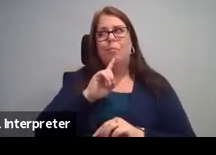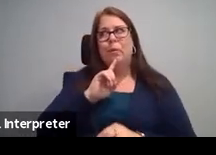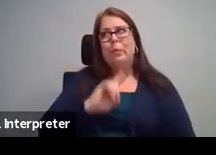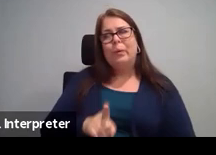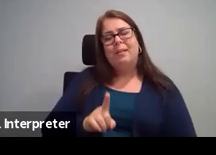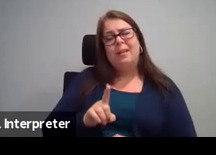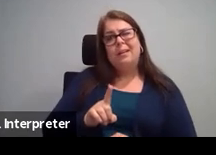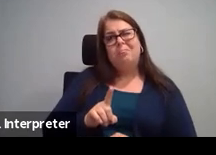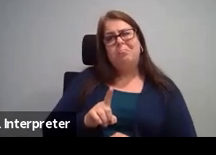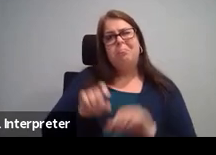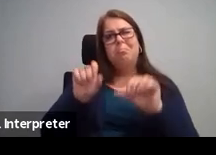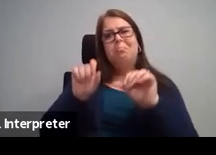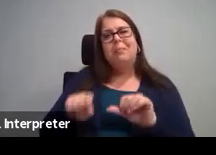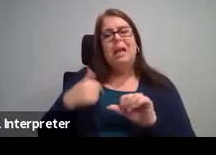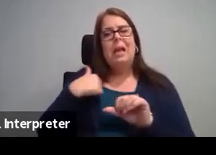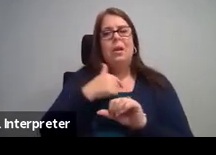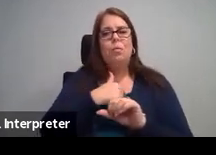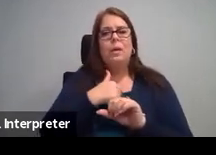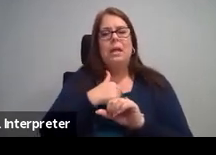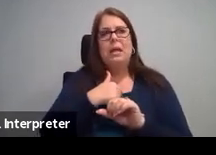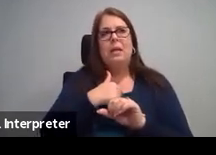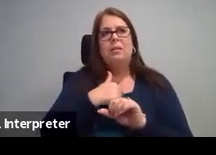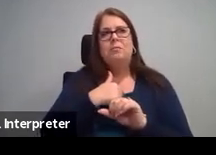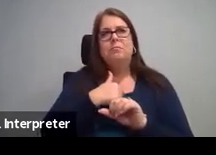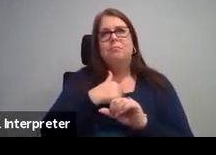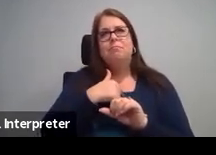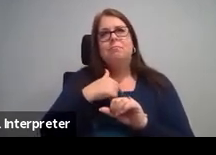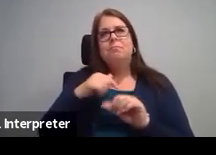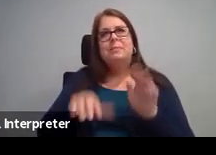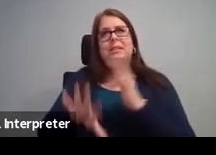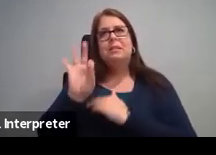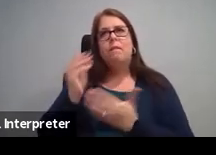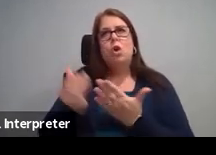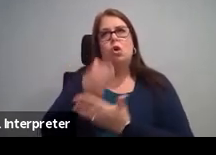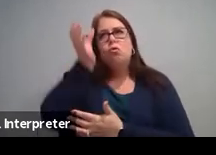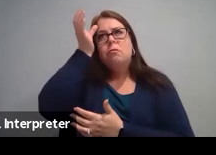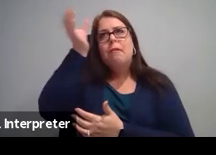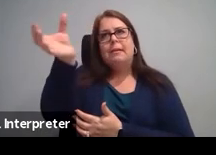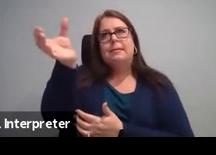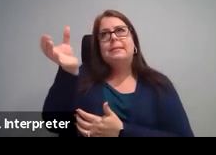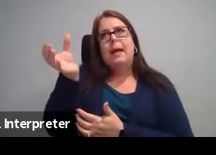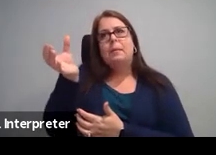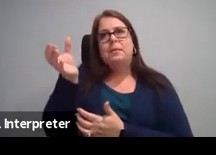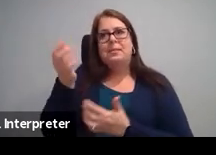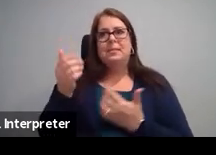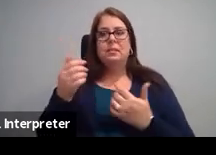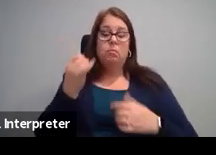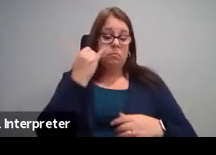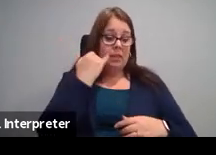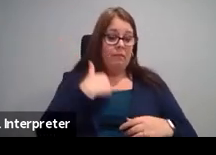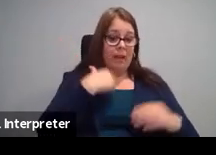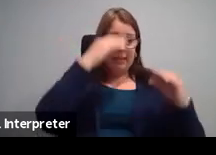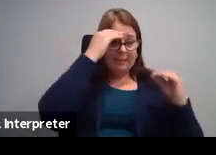Laurie Arnold: What the learning would look like. So you're not just moving. Okay, five days a week. This is what I did on Monday. This is what I did on Tuesday. This is what I did on Wednesday and Thursday and Friday.